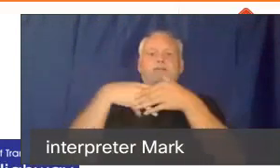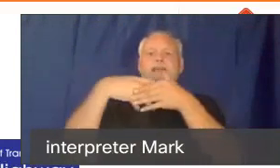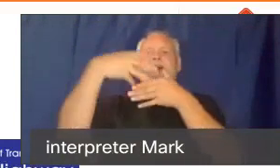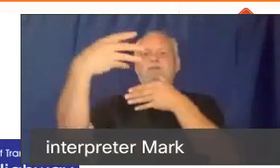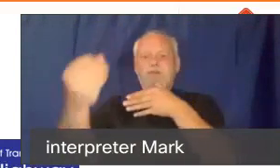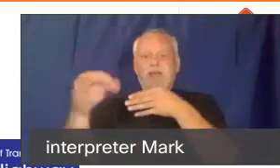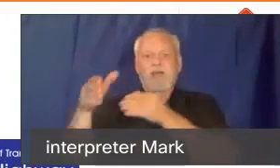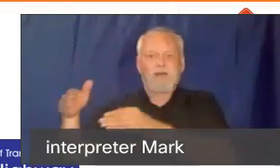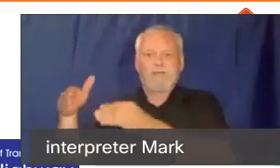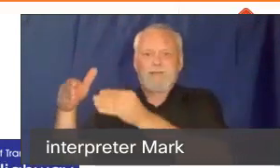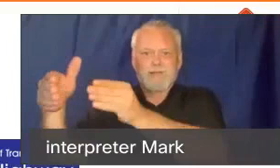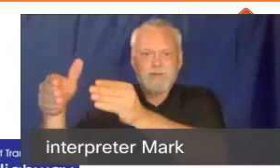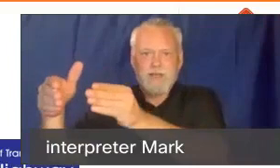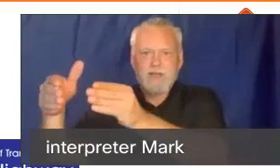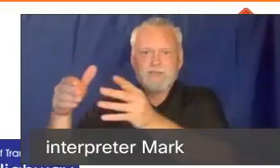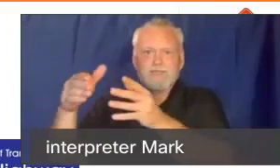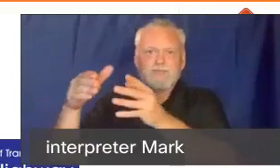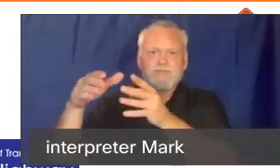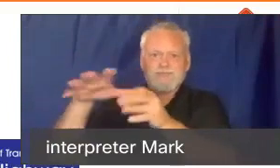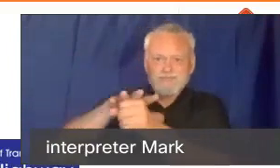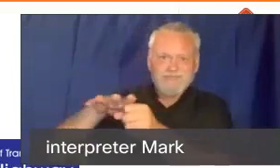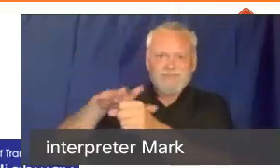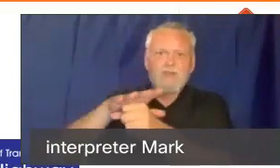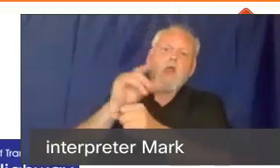So those things take a little time.